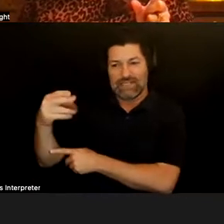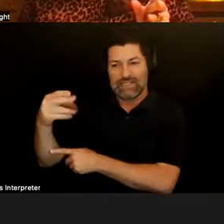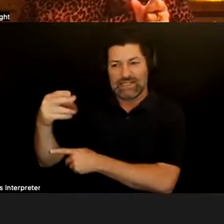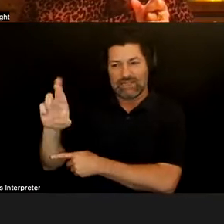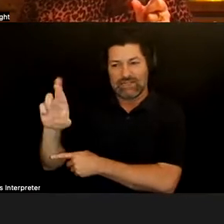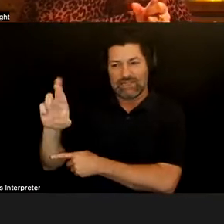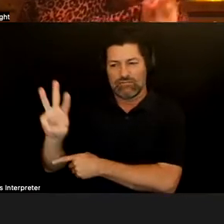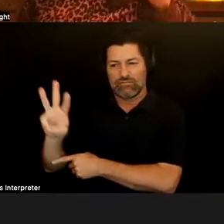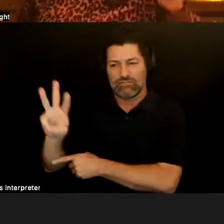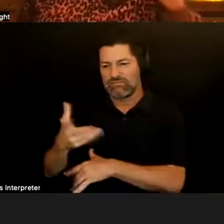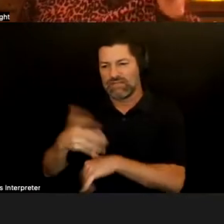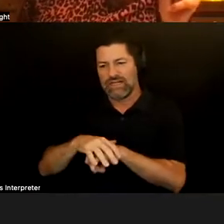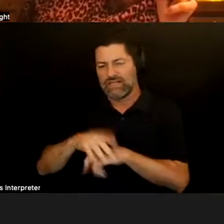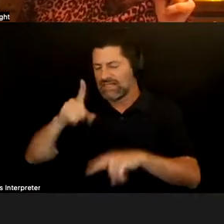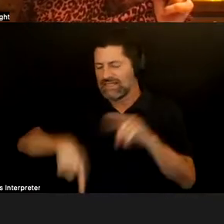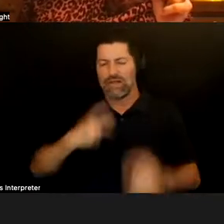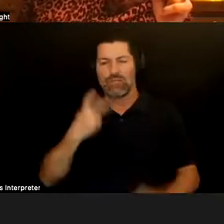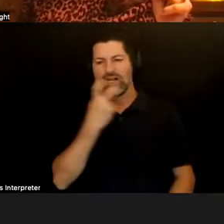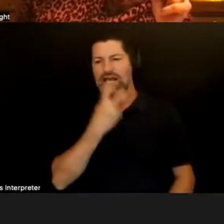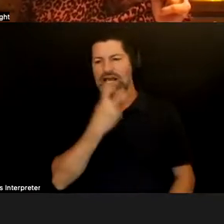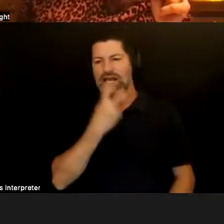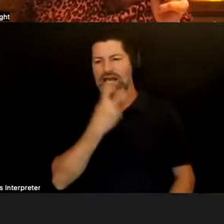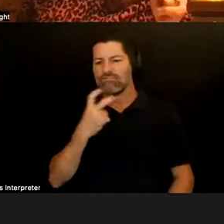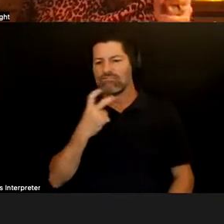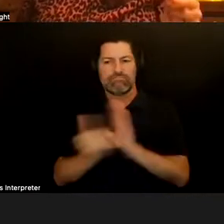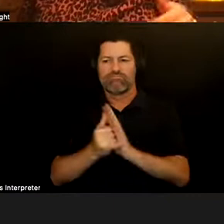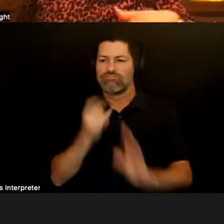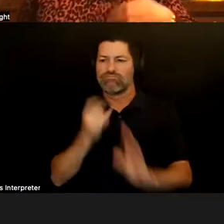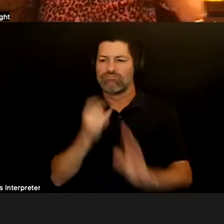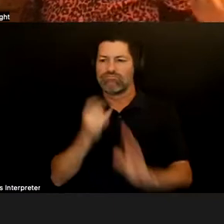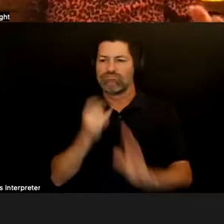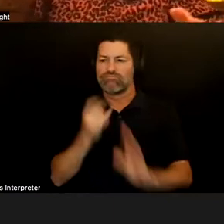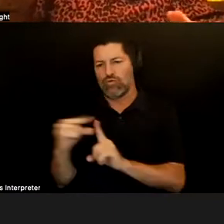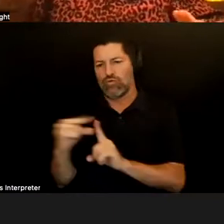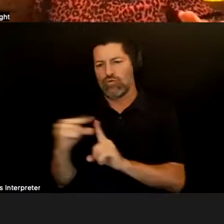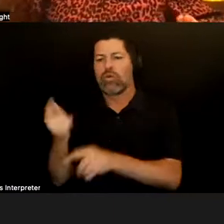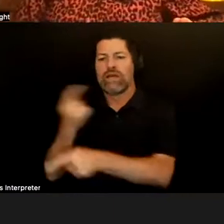20:22:37 It's like the unpronounceable name of God So so what we say, instead is ajo nigh,